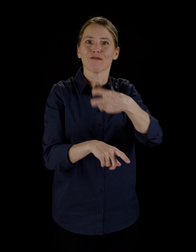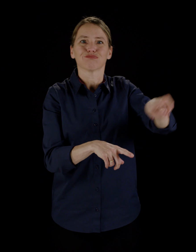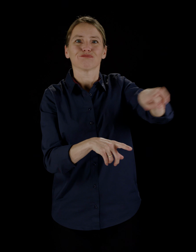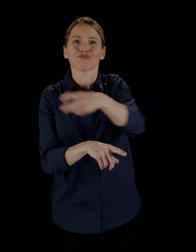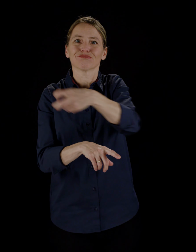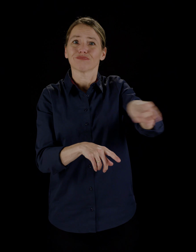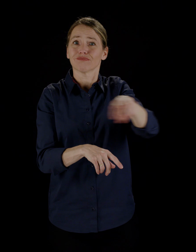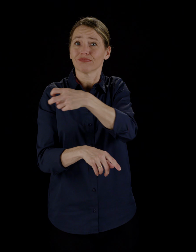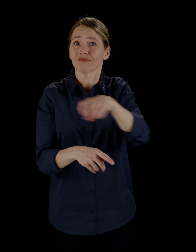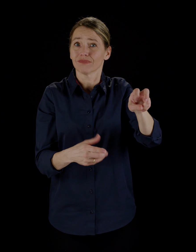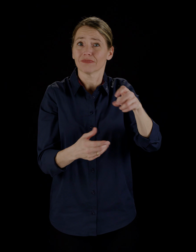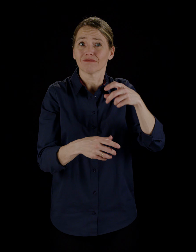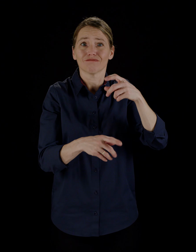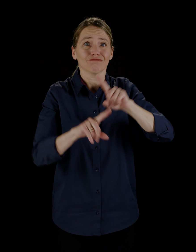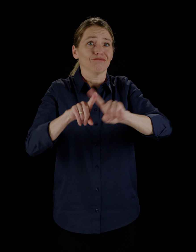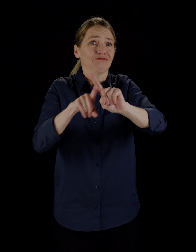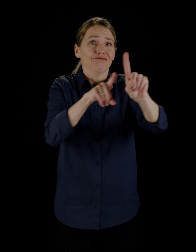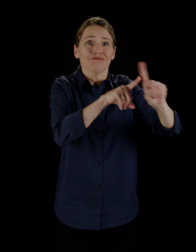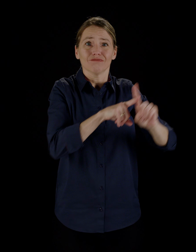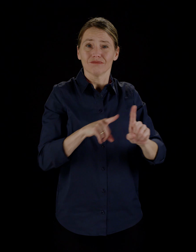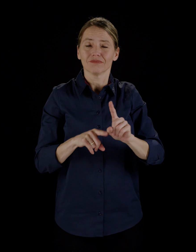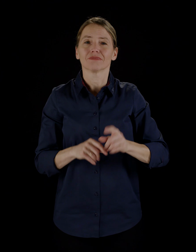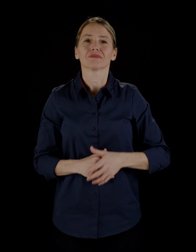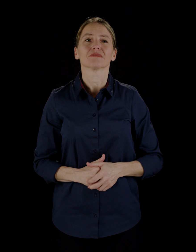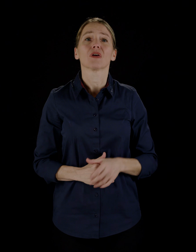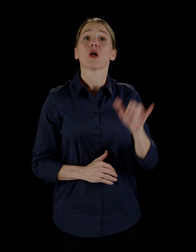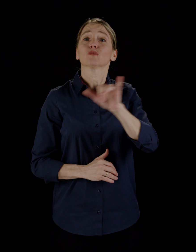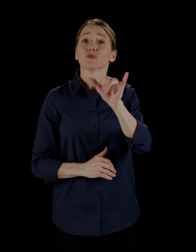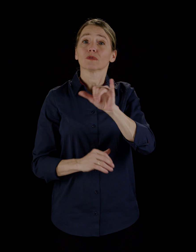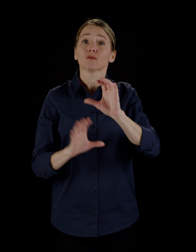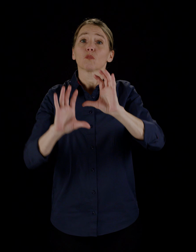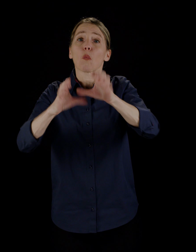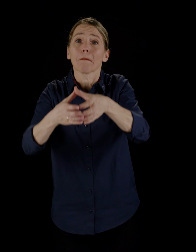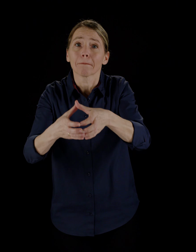the customer has modified their settings to disable automatic uploading.